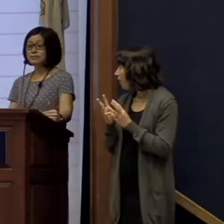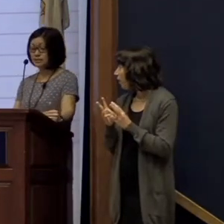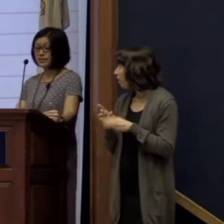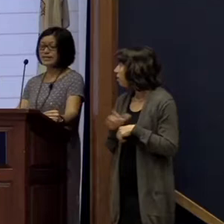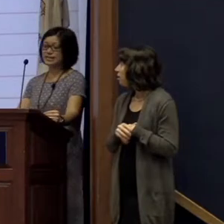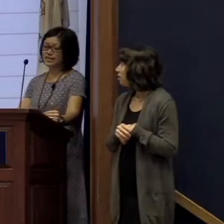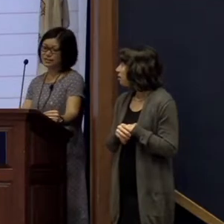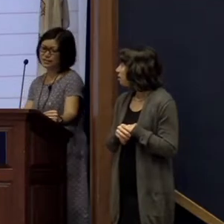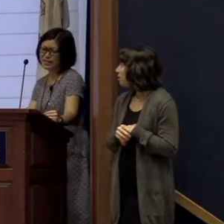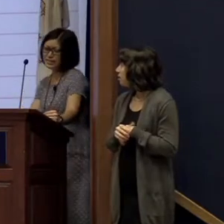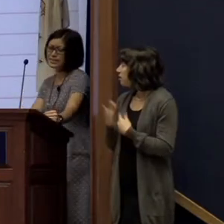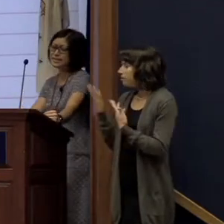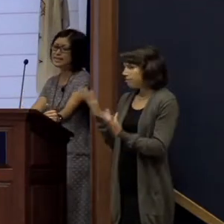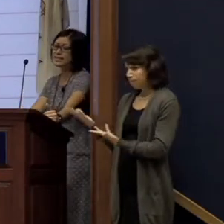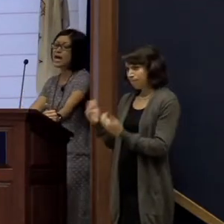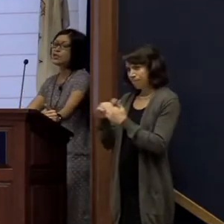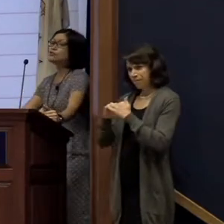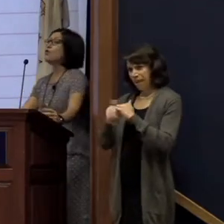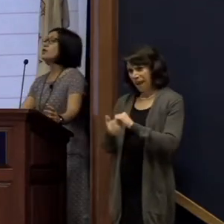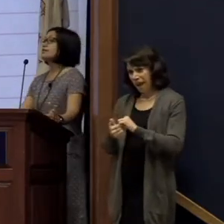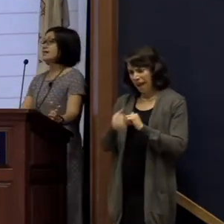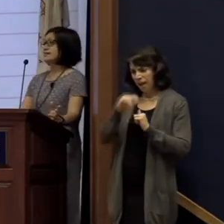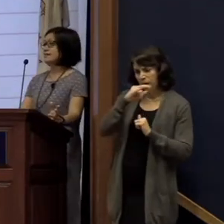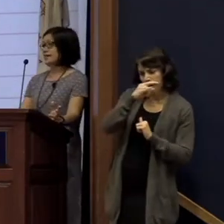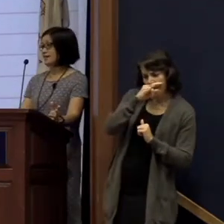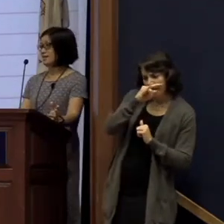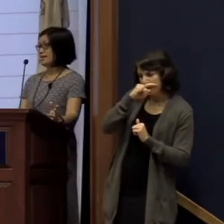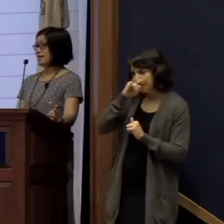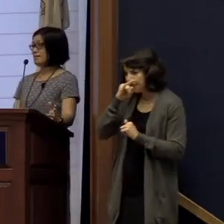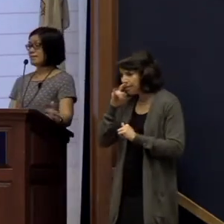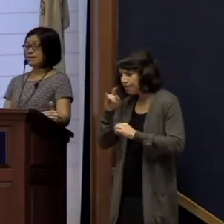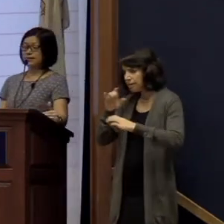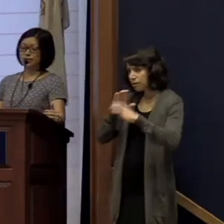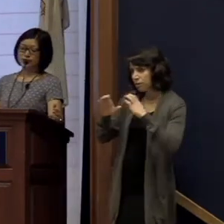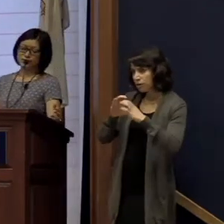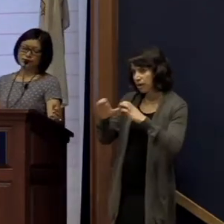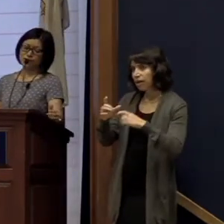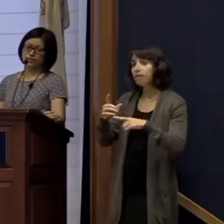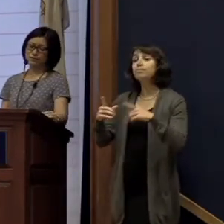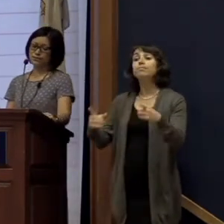communicated to kids is draw a scientist test that science education researchers love to do.